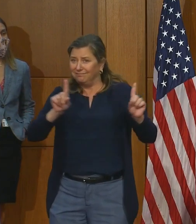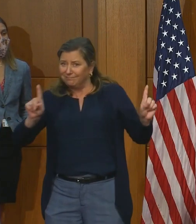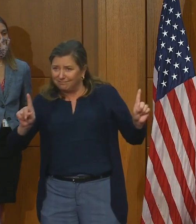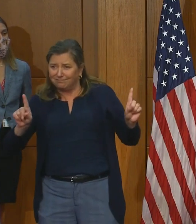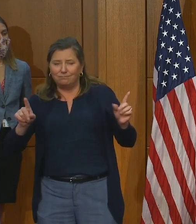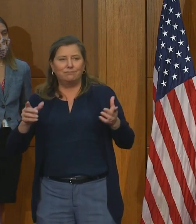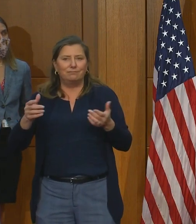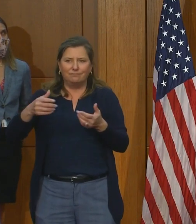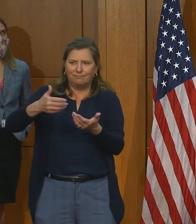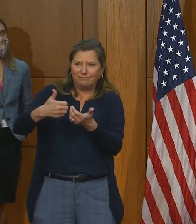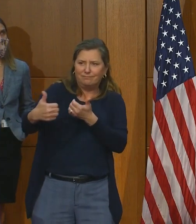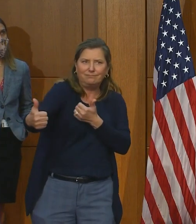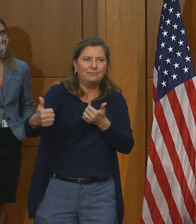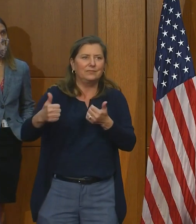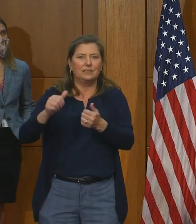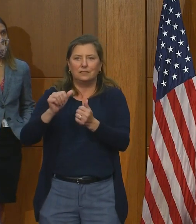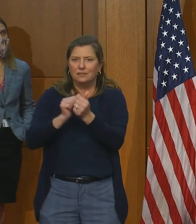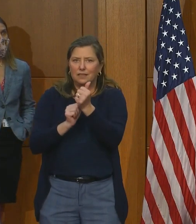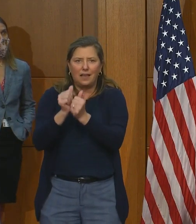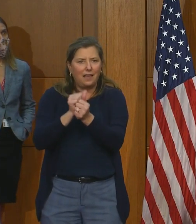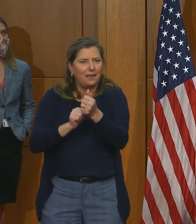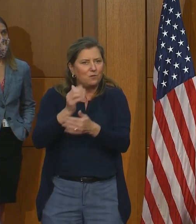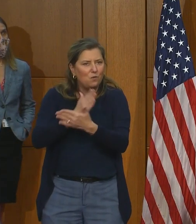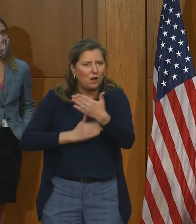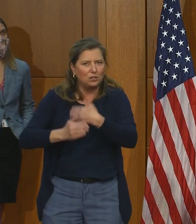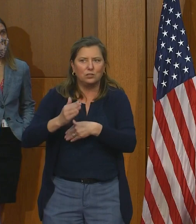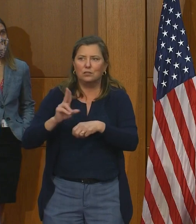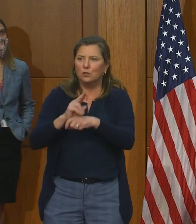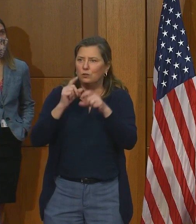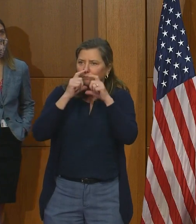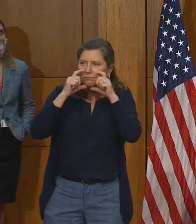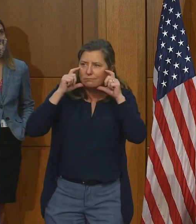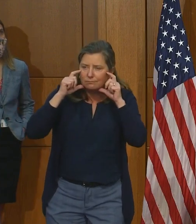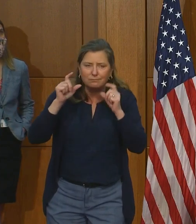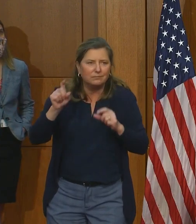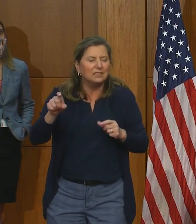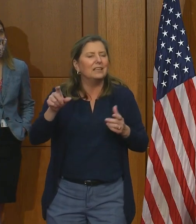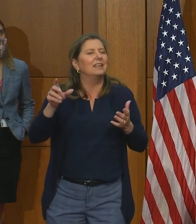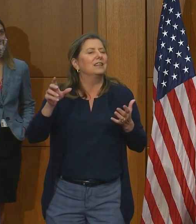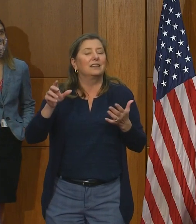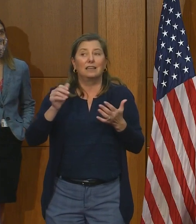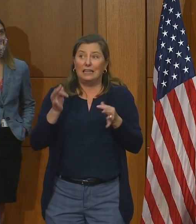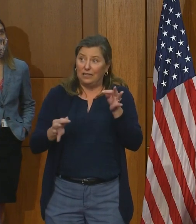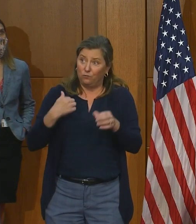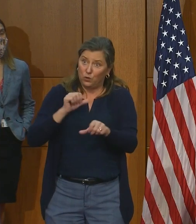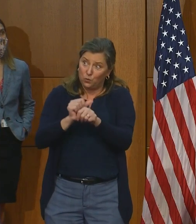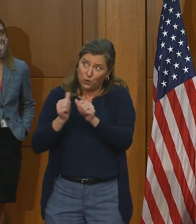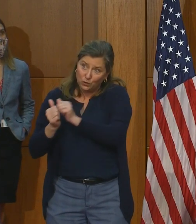CAN. THANK THAT WE DO AND ALL ALONG THE SOCIAL. DISTANCING